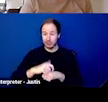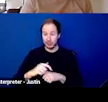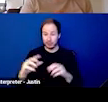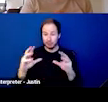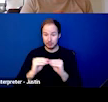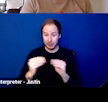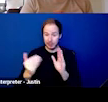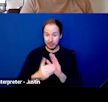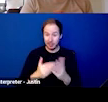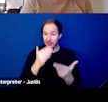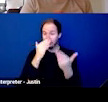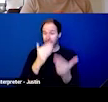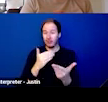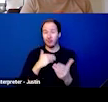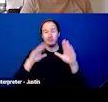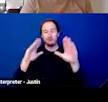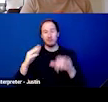And have a great day. Take care.